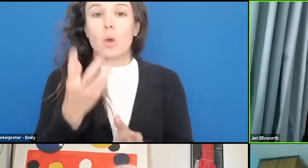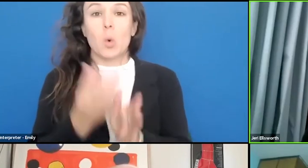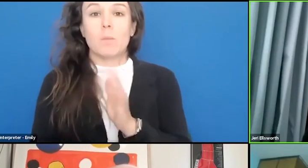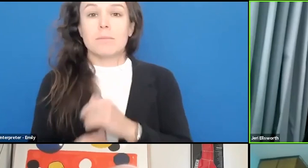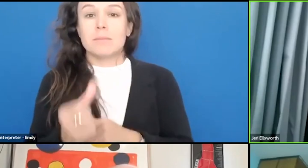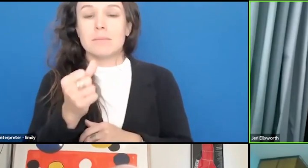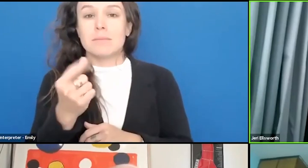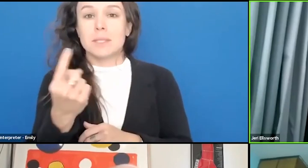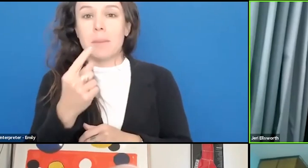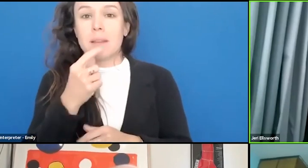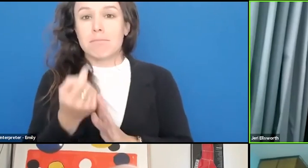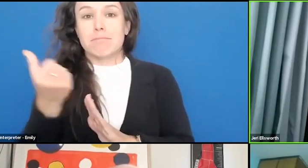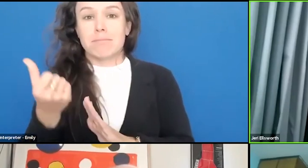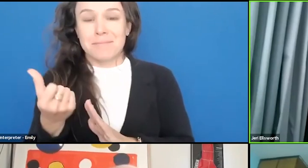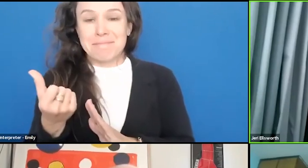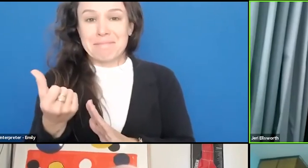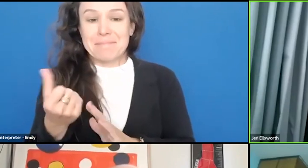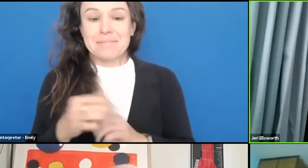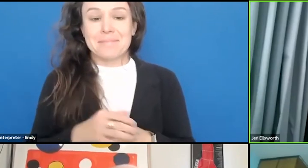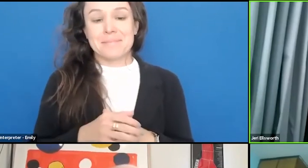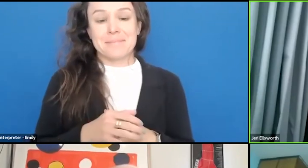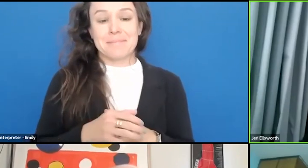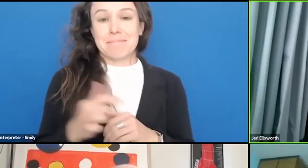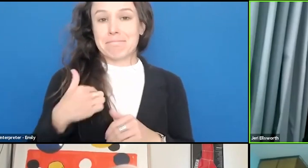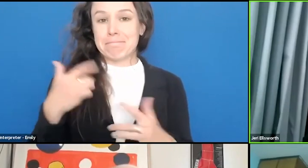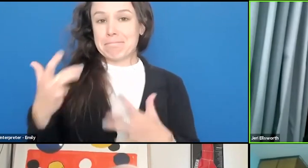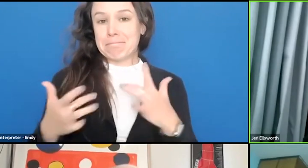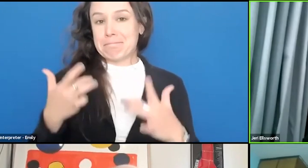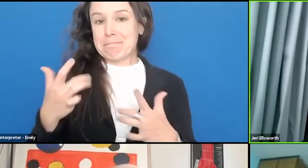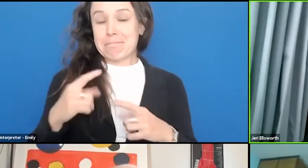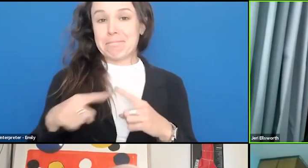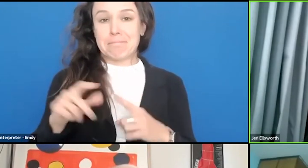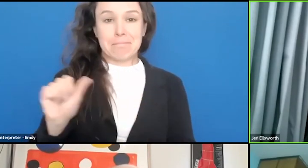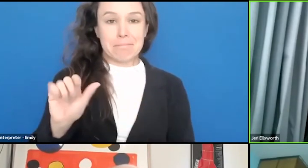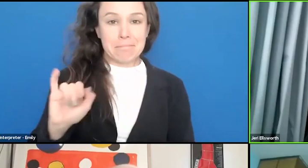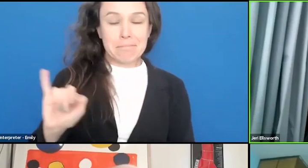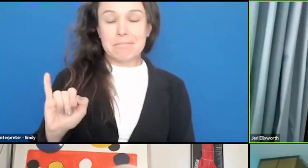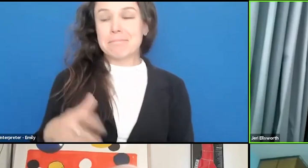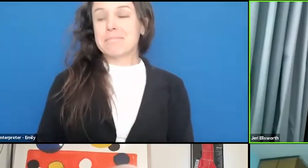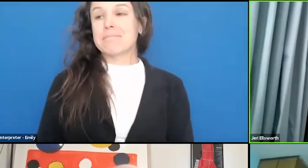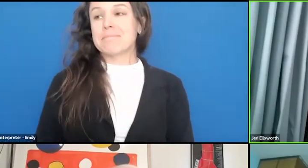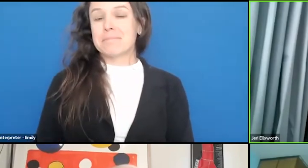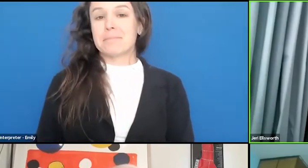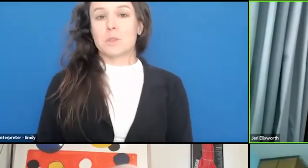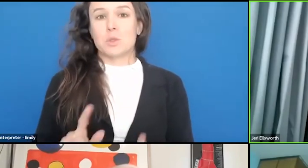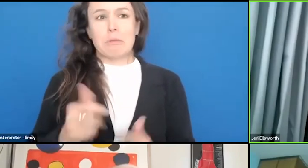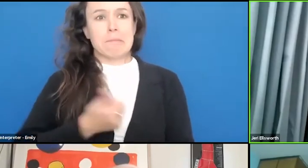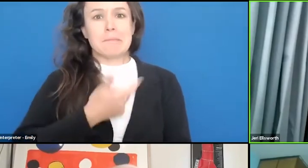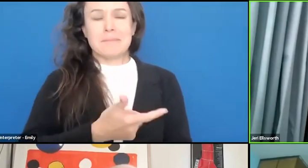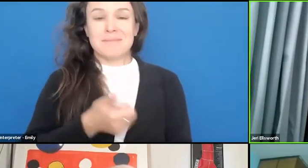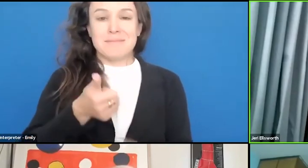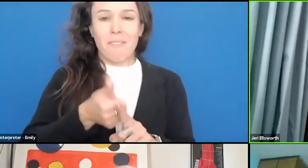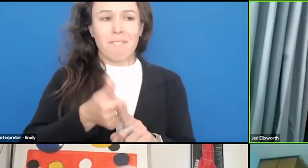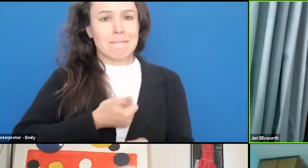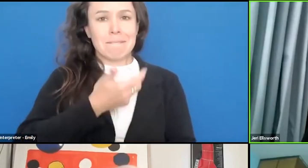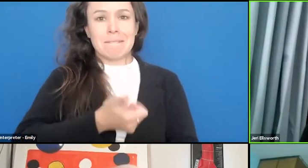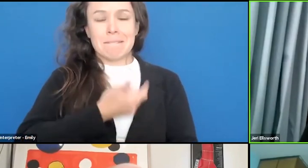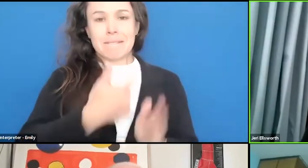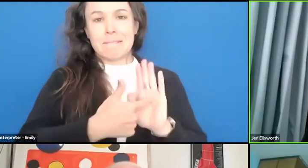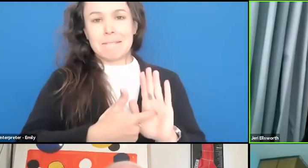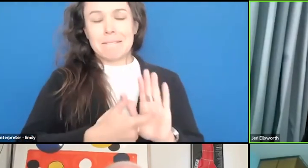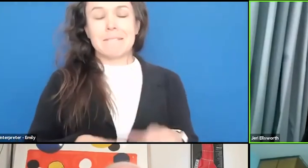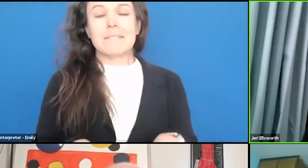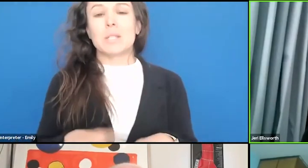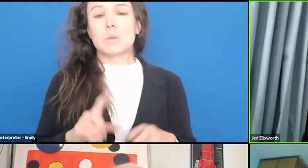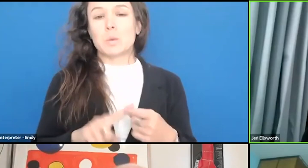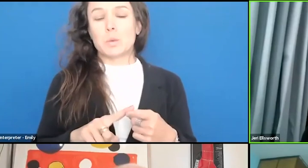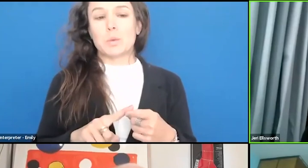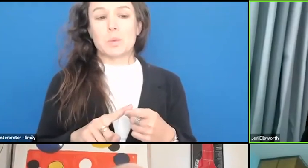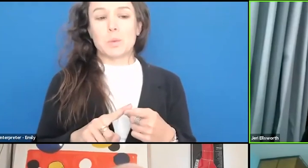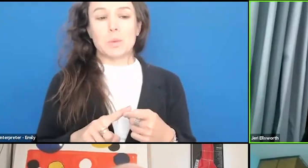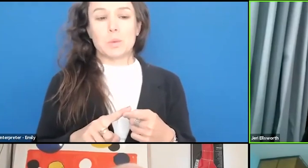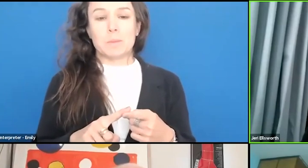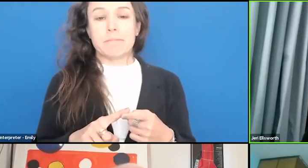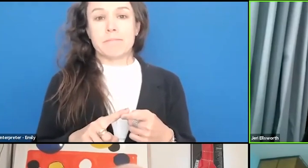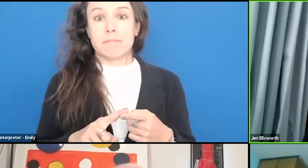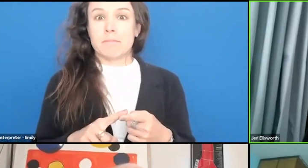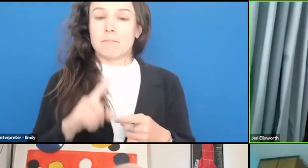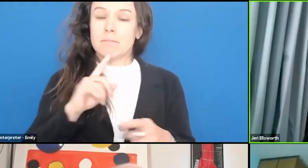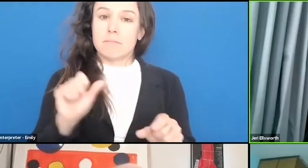and so what excites me about AI and being able to express yourself to these deep learning models is